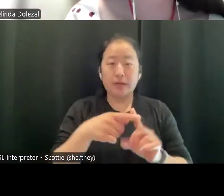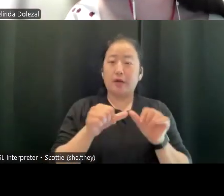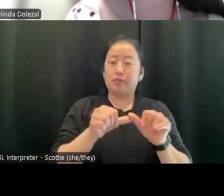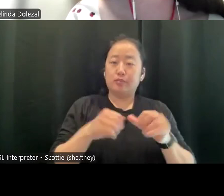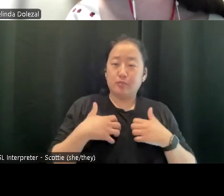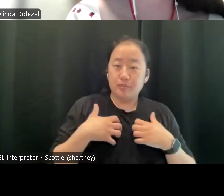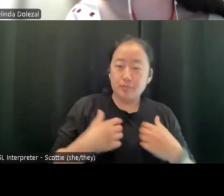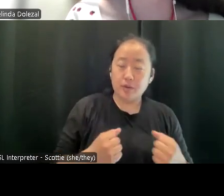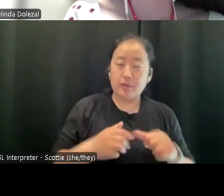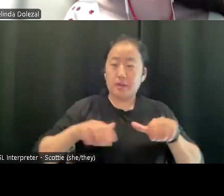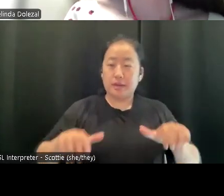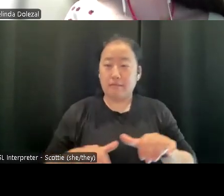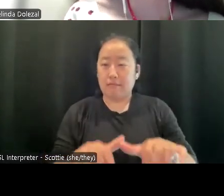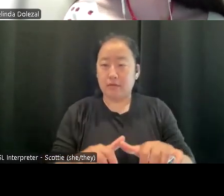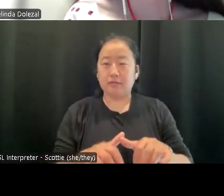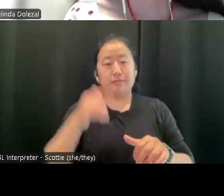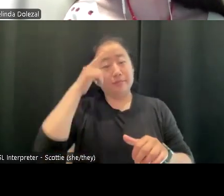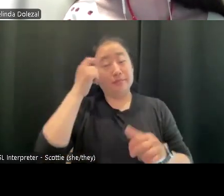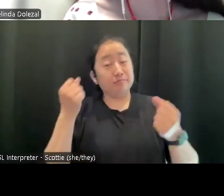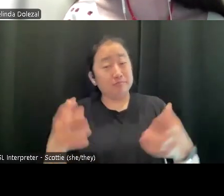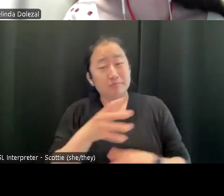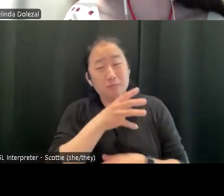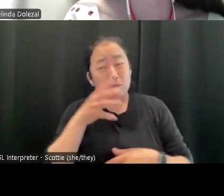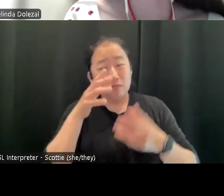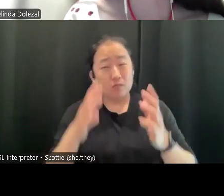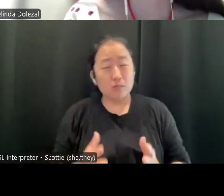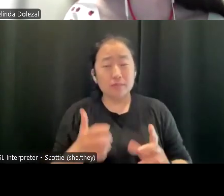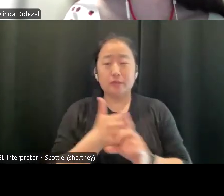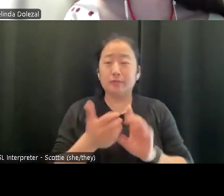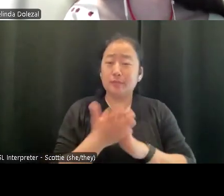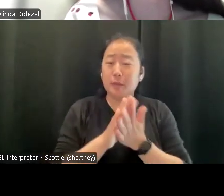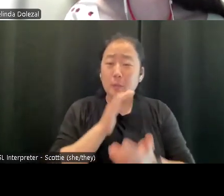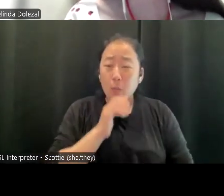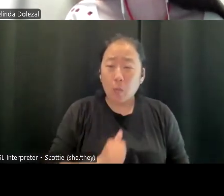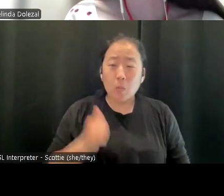especially since many farmers are aging, are a little bit older and might have